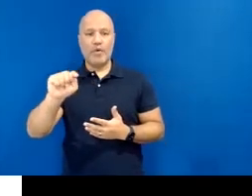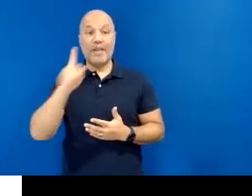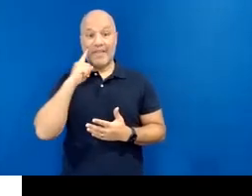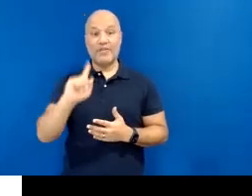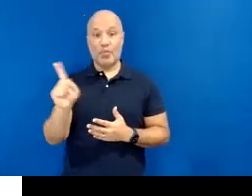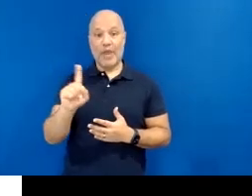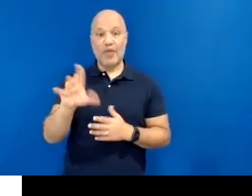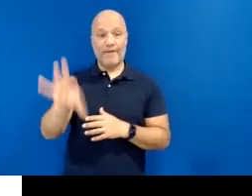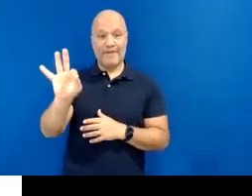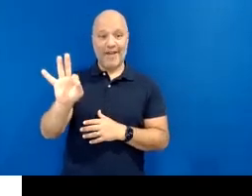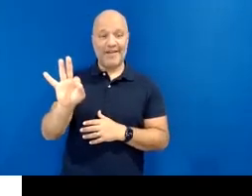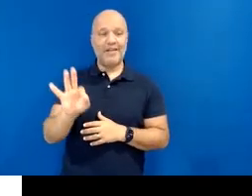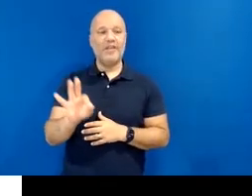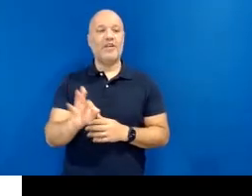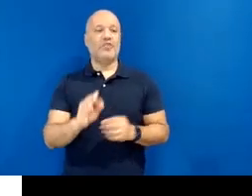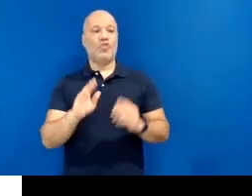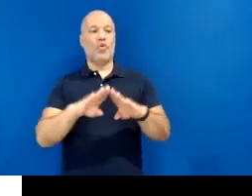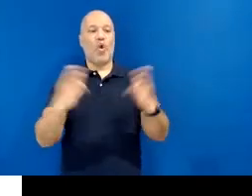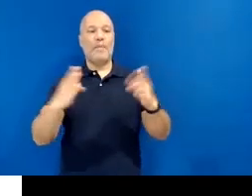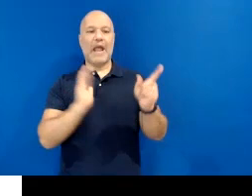So you just go to our databases list, select